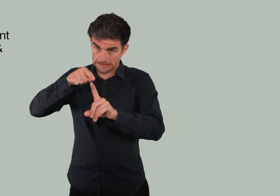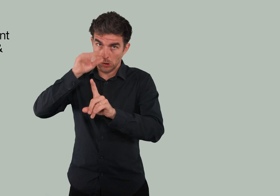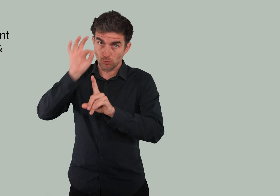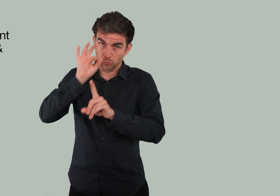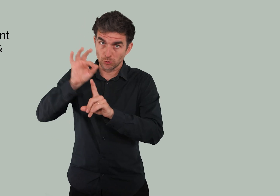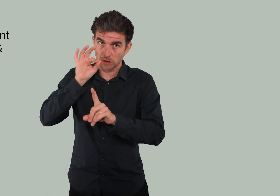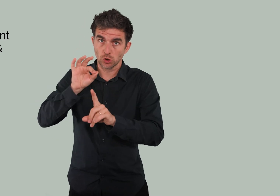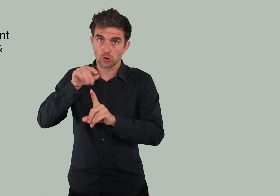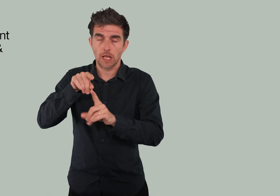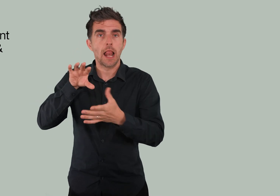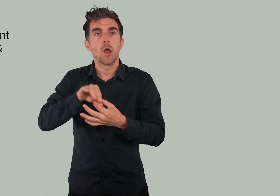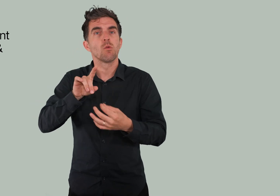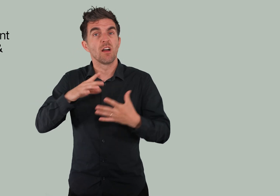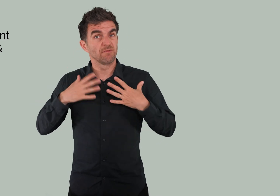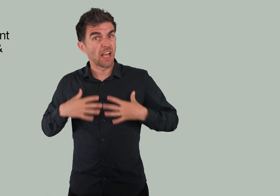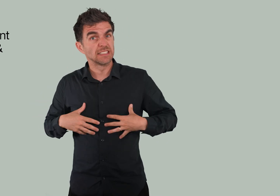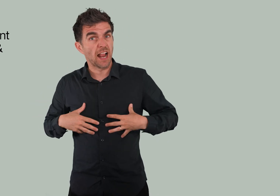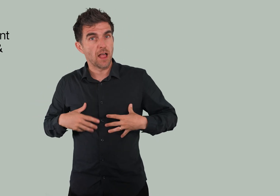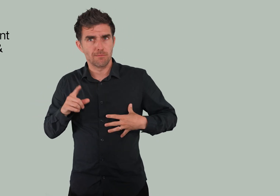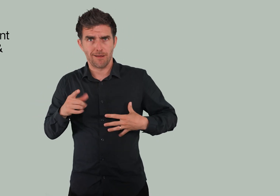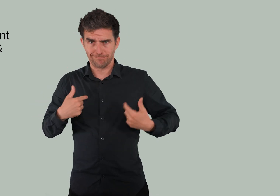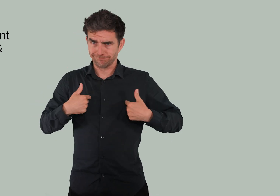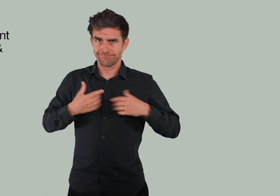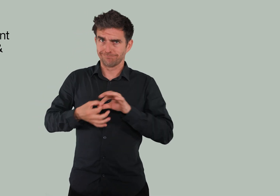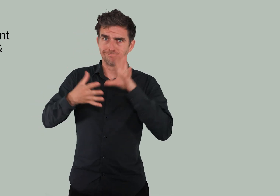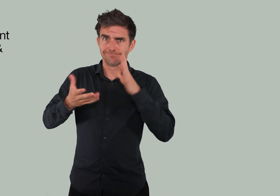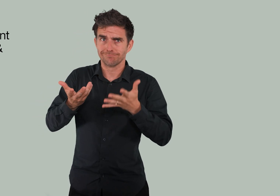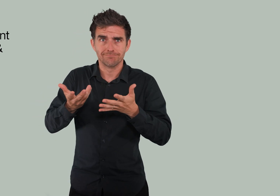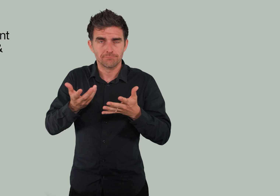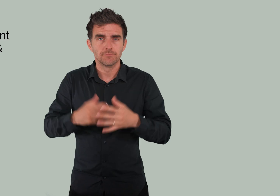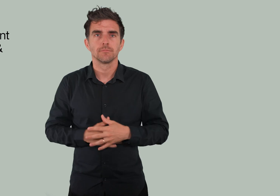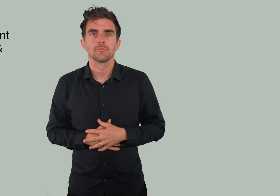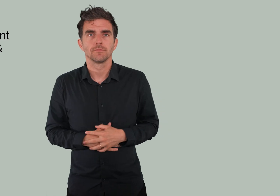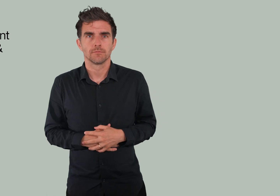questions relating to physical ability during the assessment.